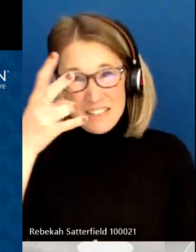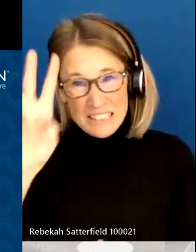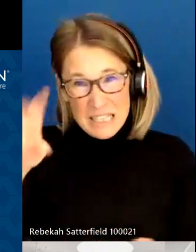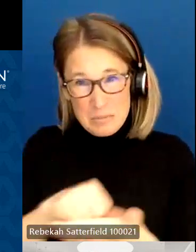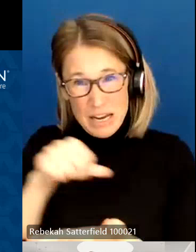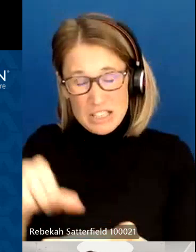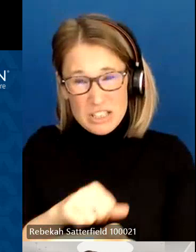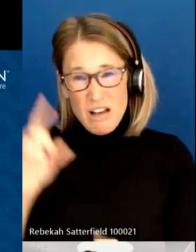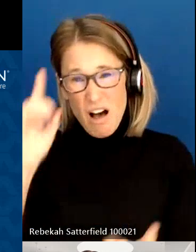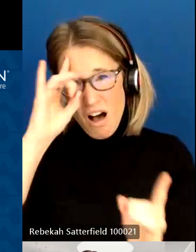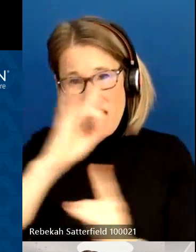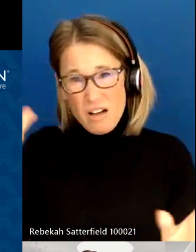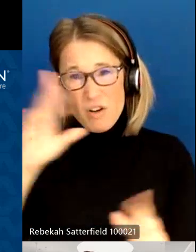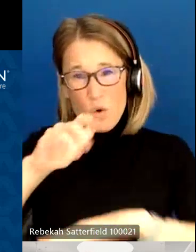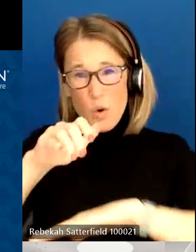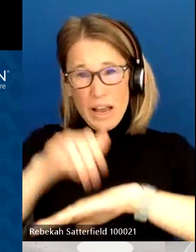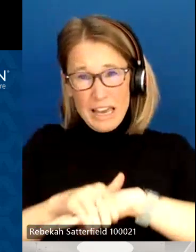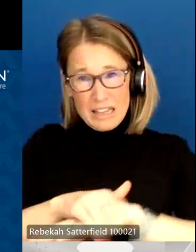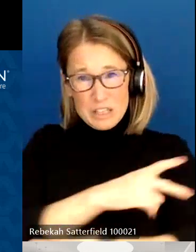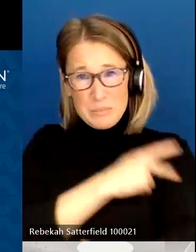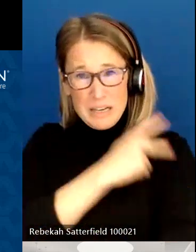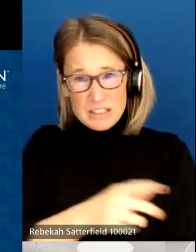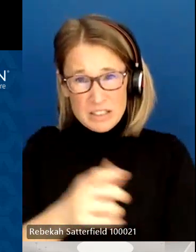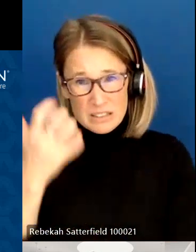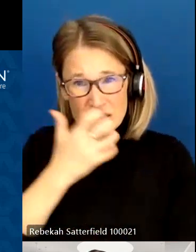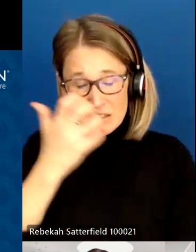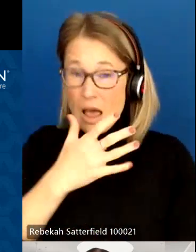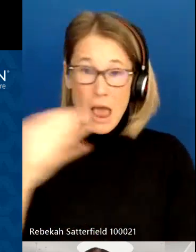of course none of those were translated so you can imagine that the interpretors would be called to